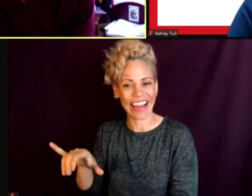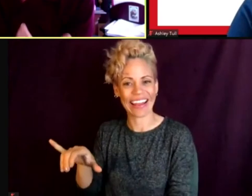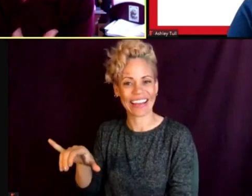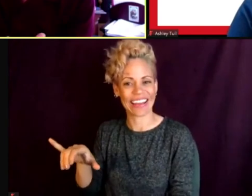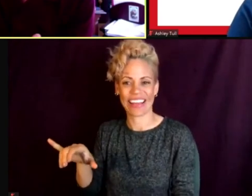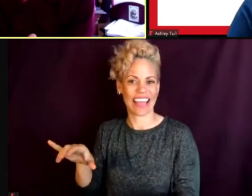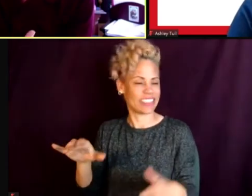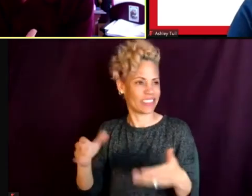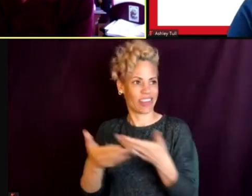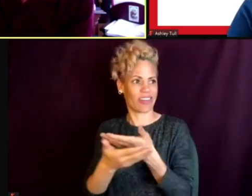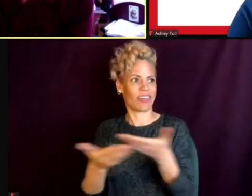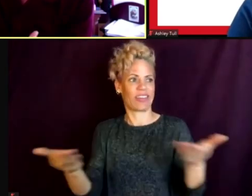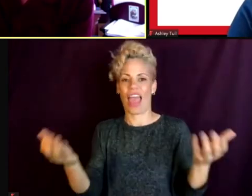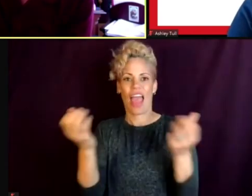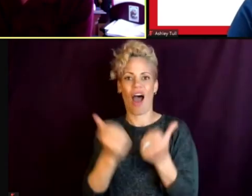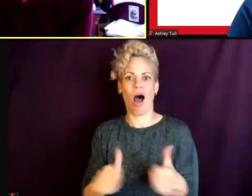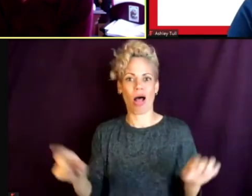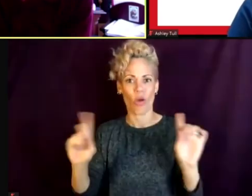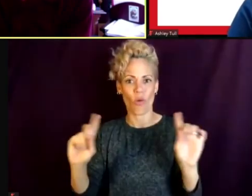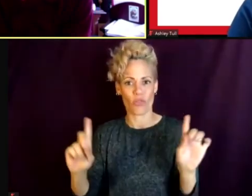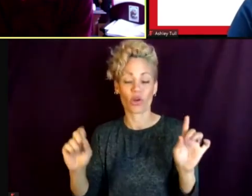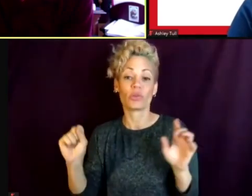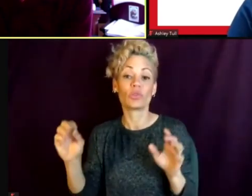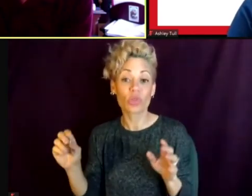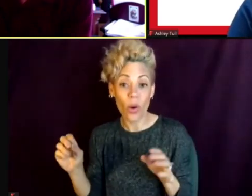So the fact that the church in my view